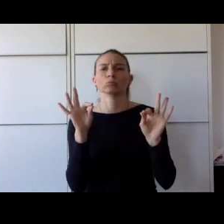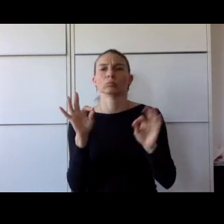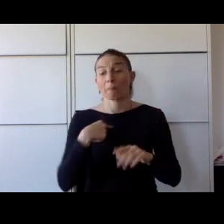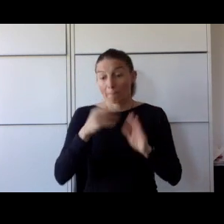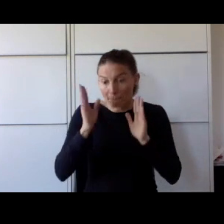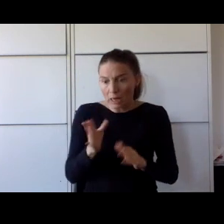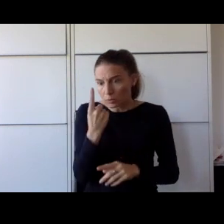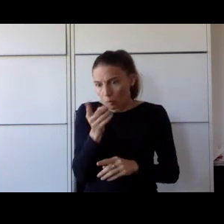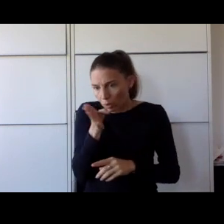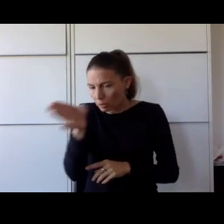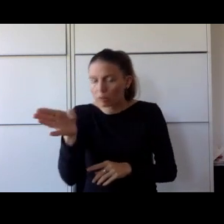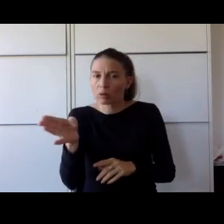Next slide.